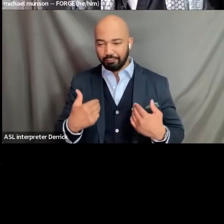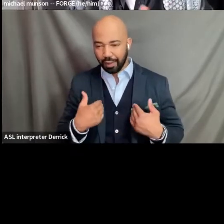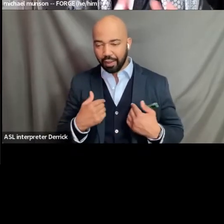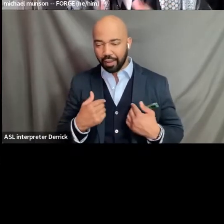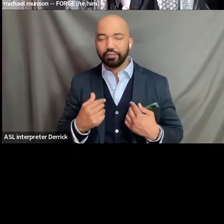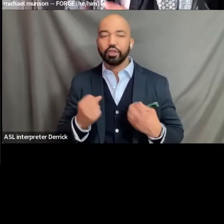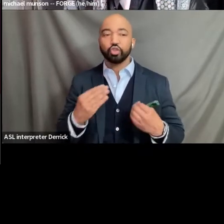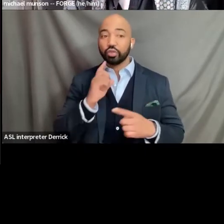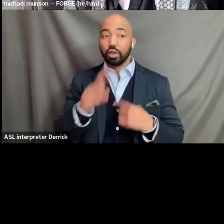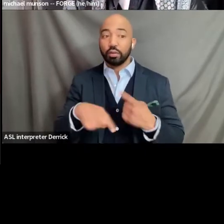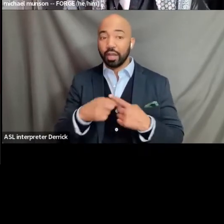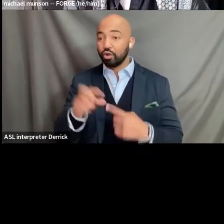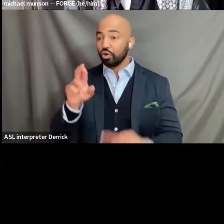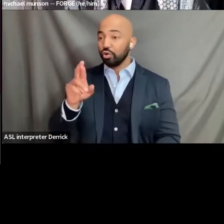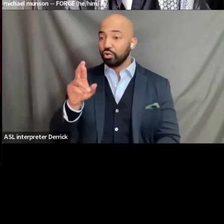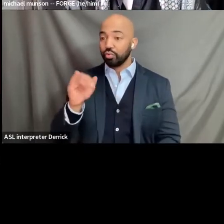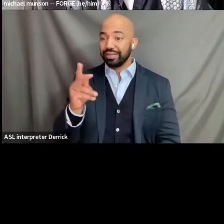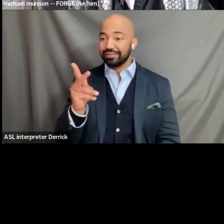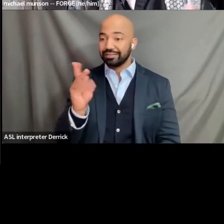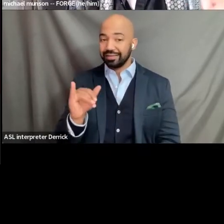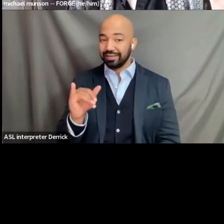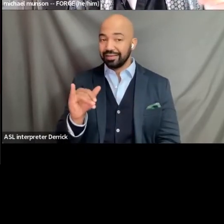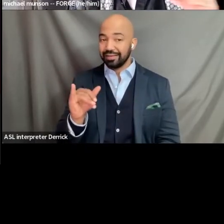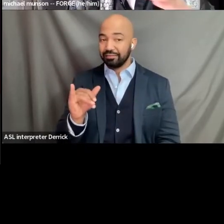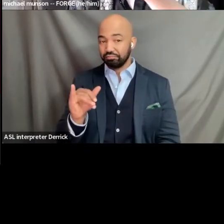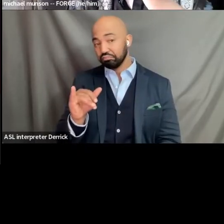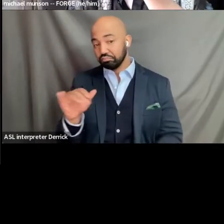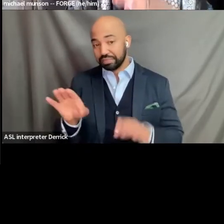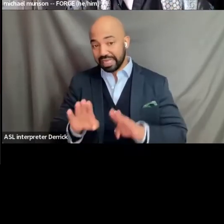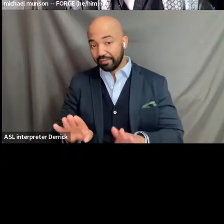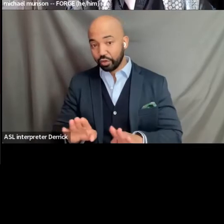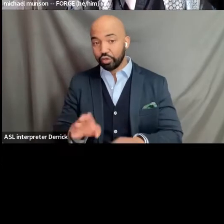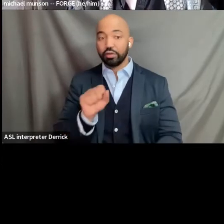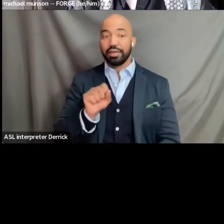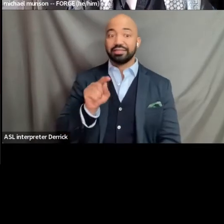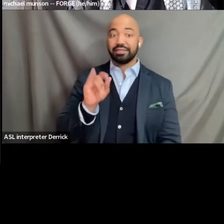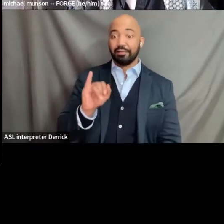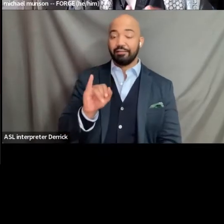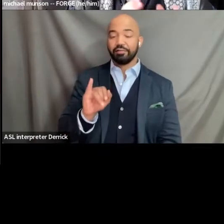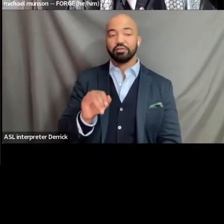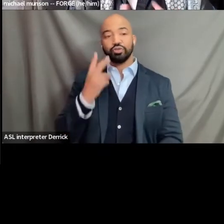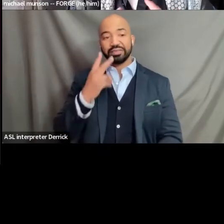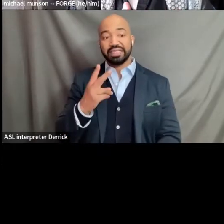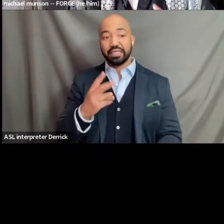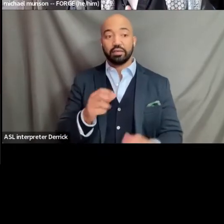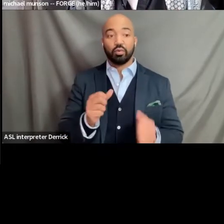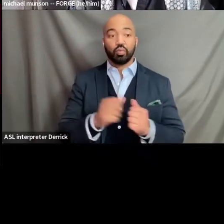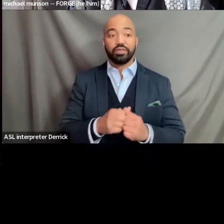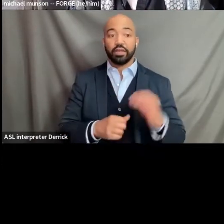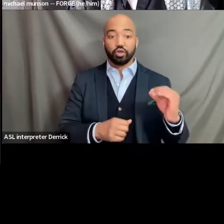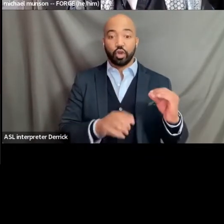and they talk about STIs. So you can see again, the chart continues to go up. What I'm gonna compare it to here